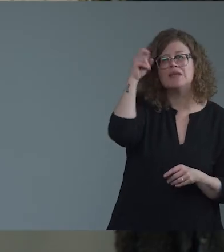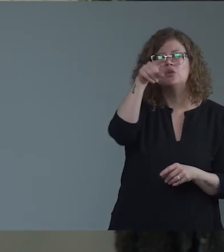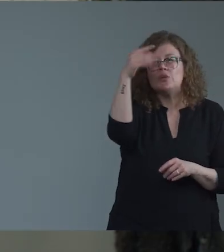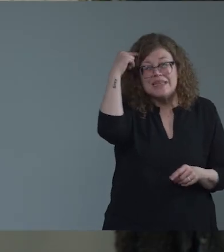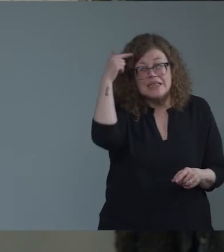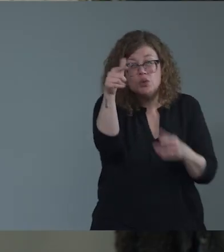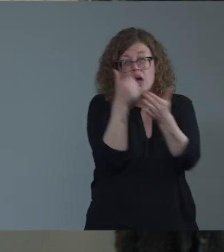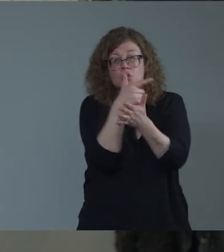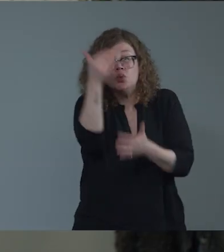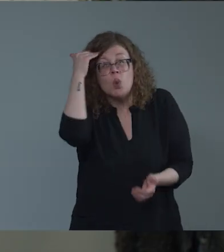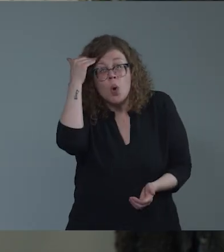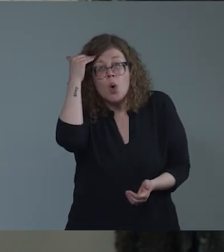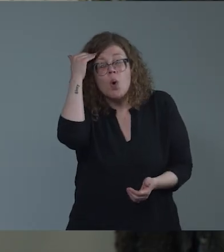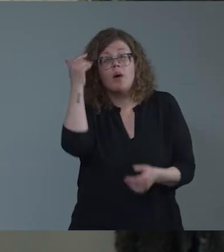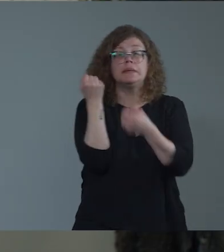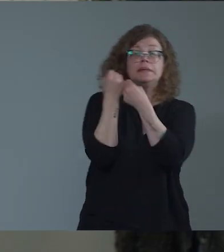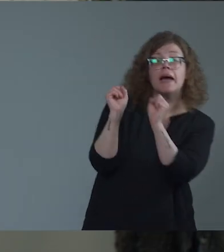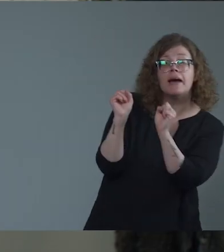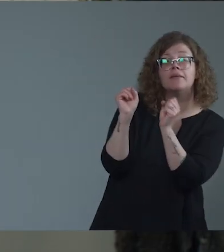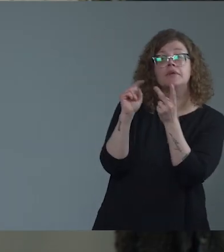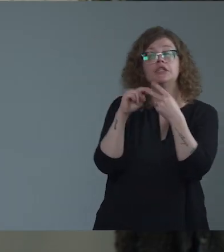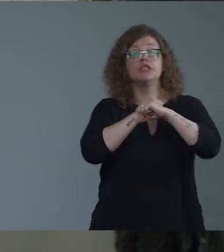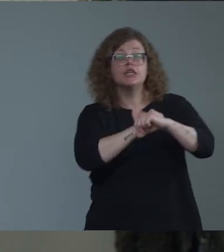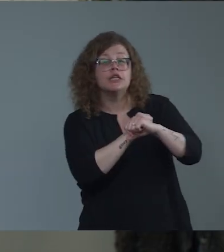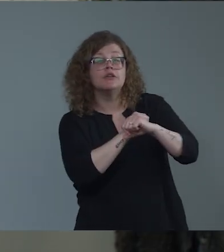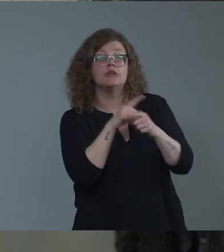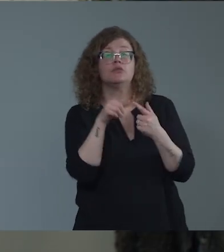or being in a space together in a way that is, inclusive.